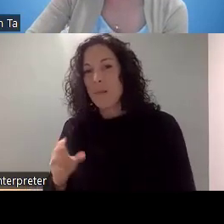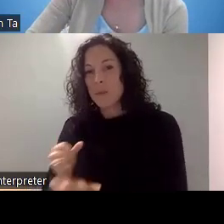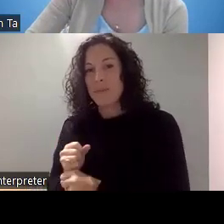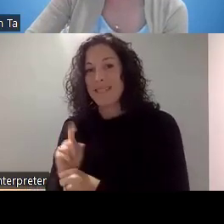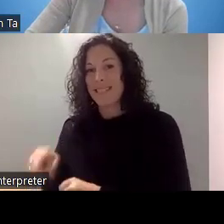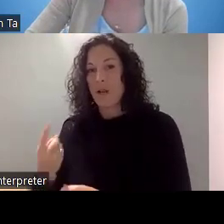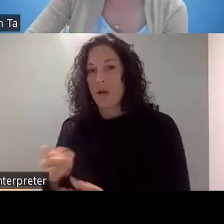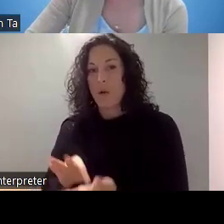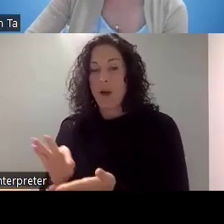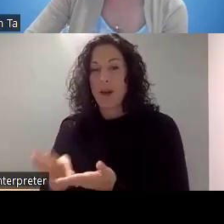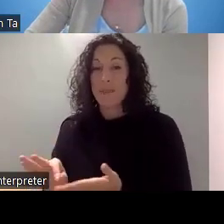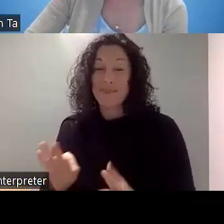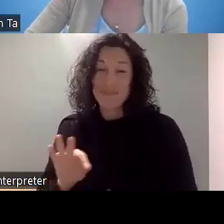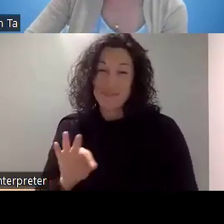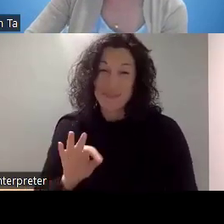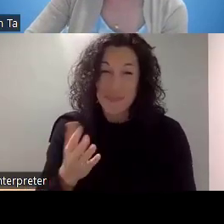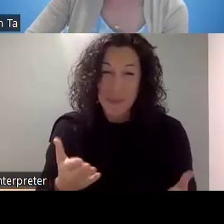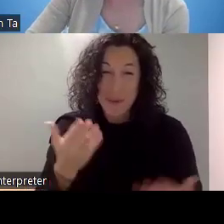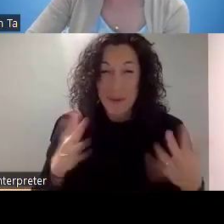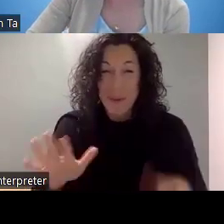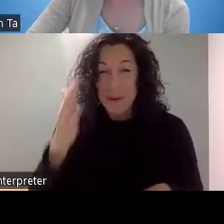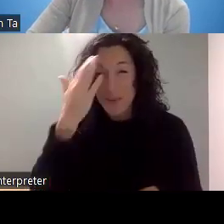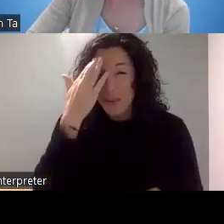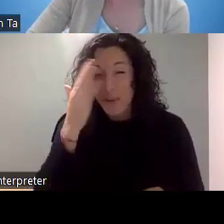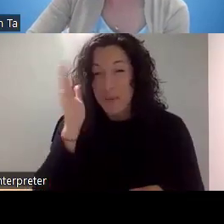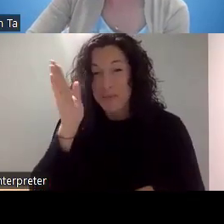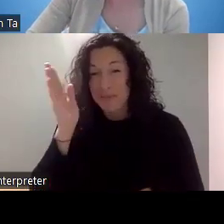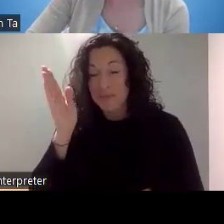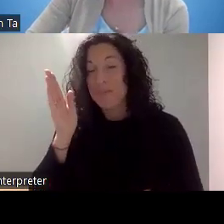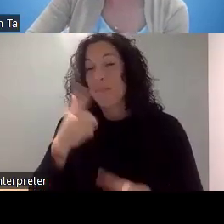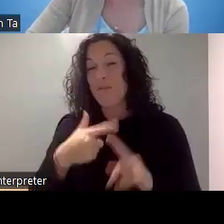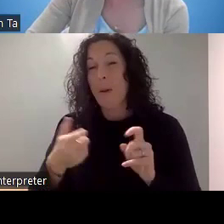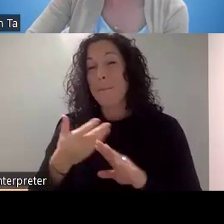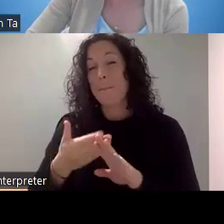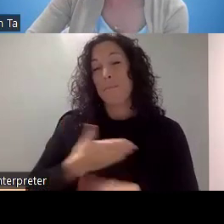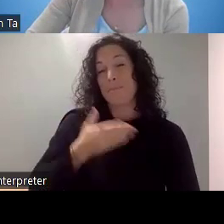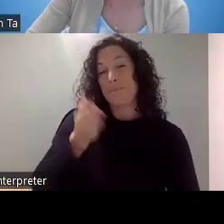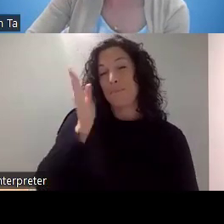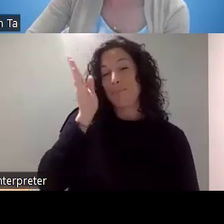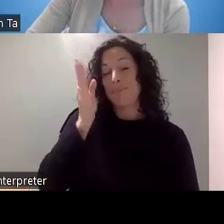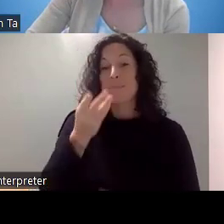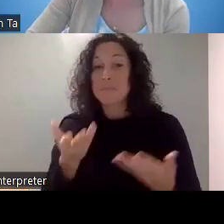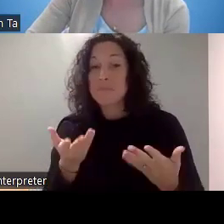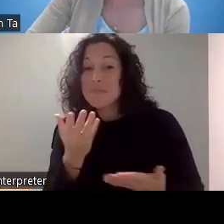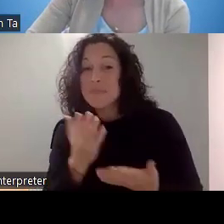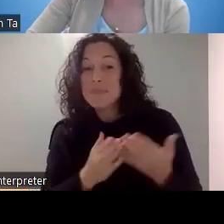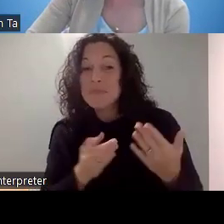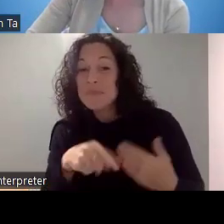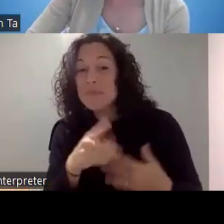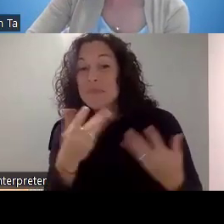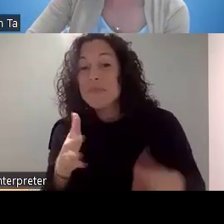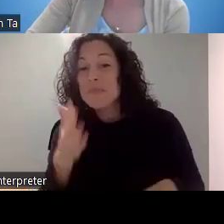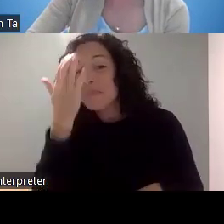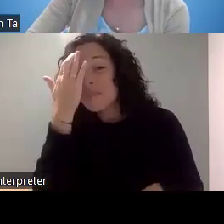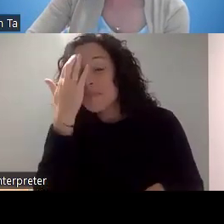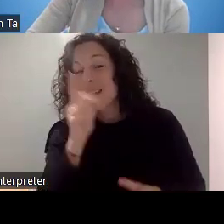you probably know the answer to this one, so we'll give folks just a second to answer before we discuss this one a little bit